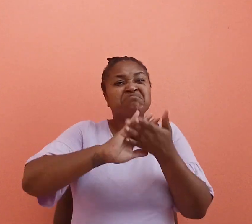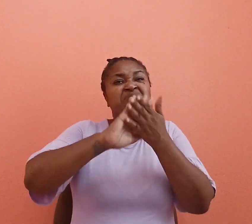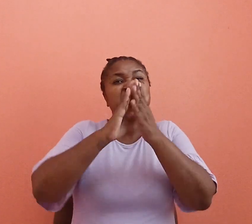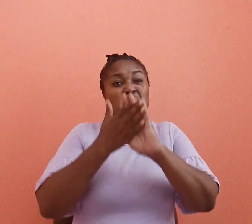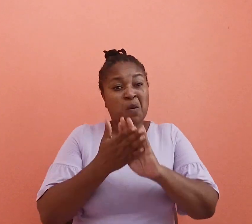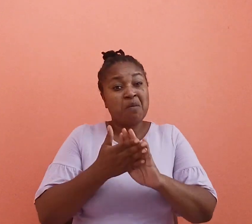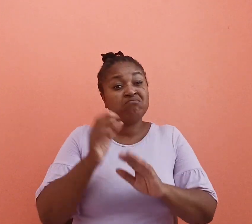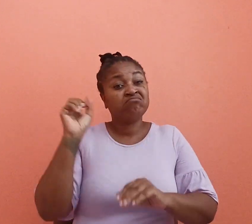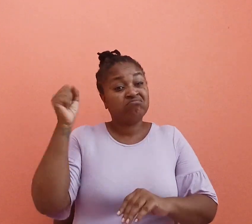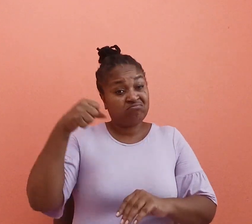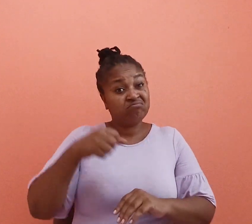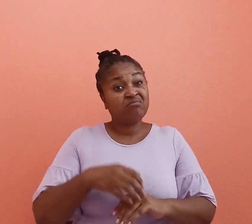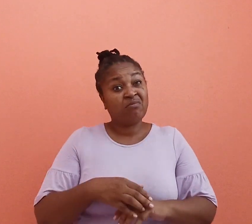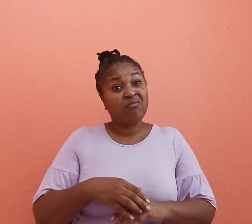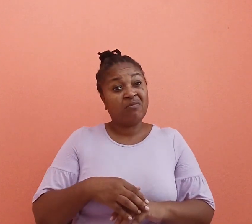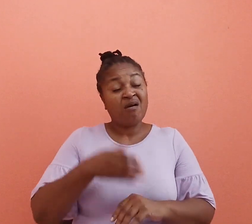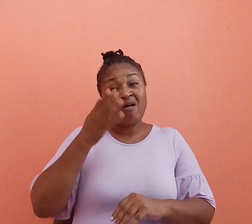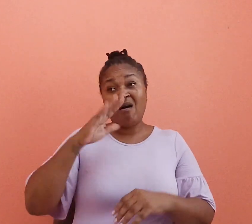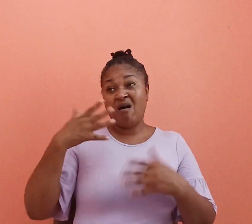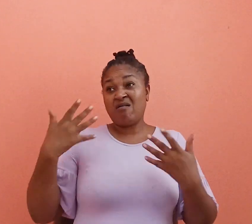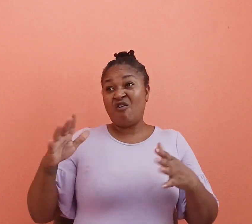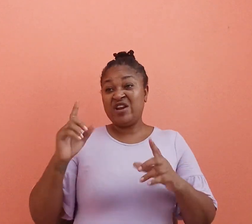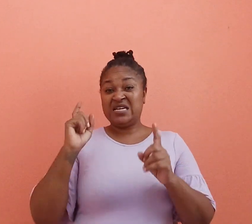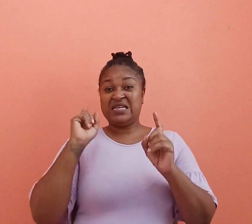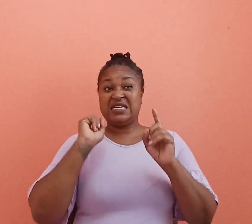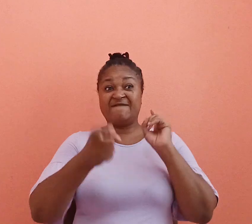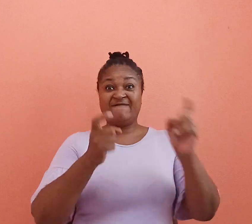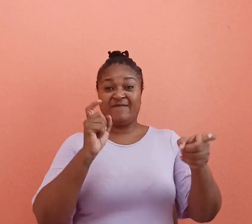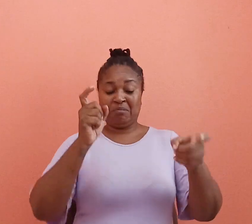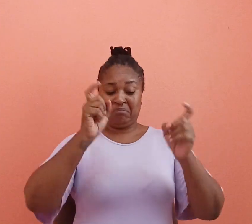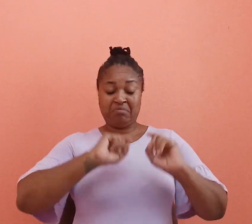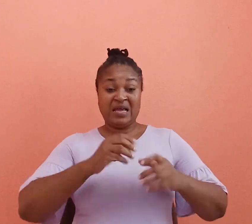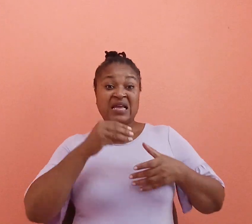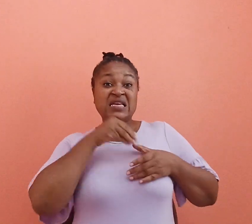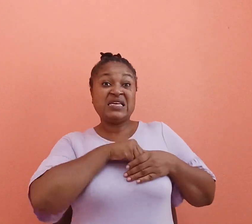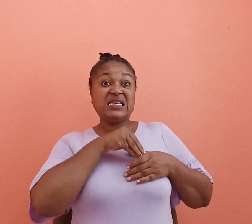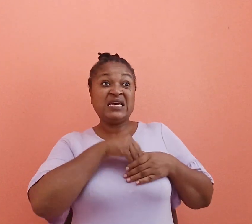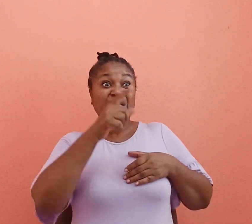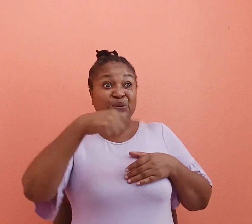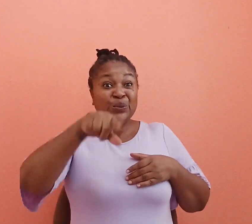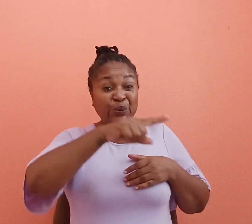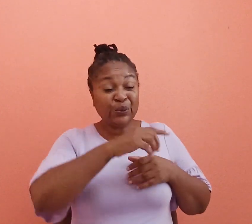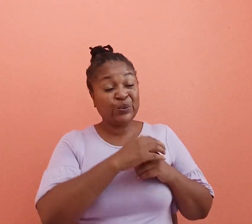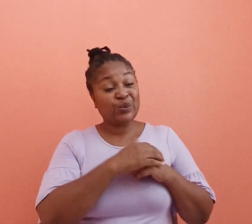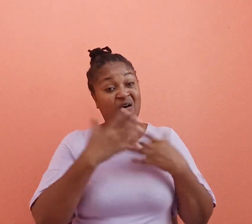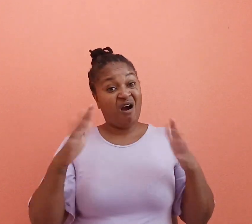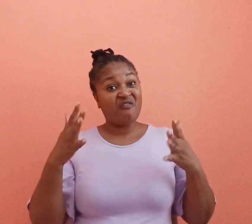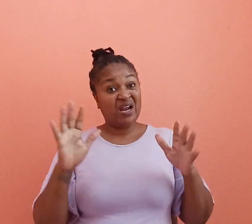You have gifts inside you.